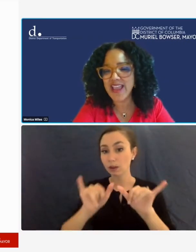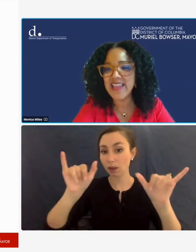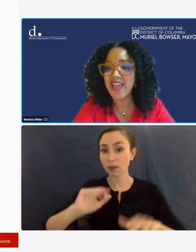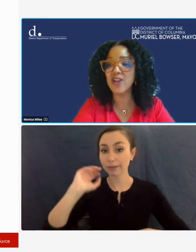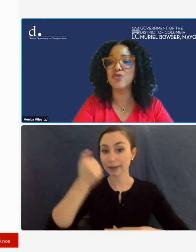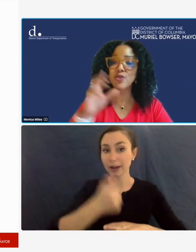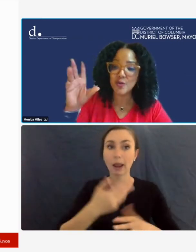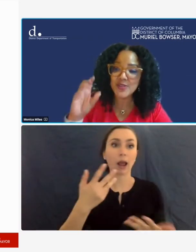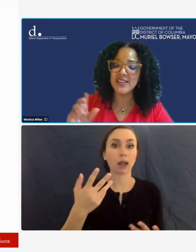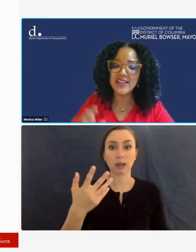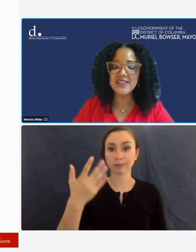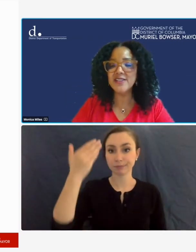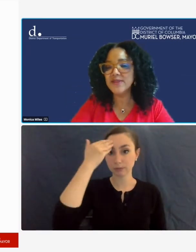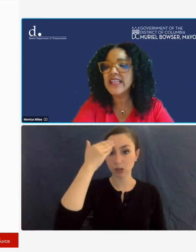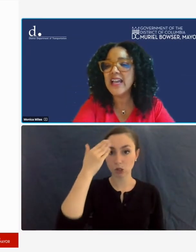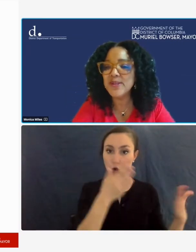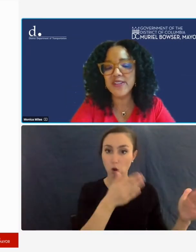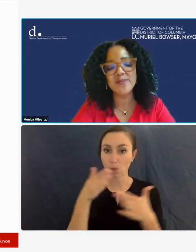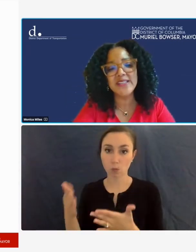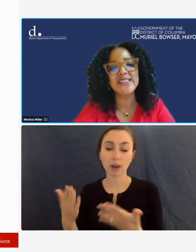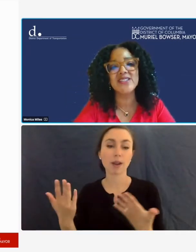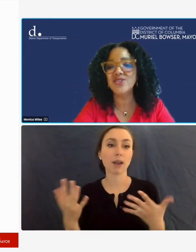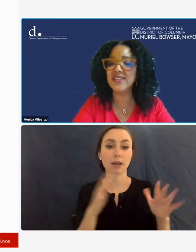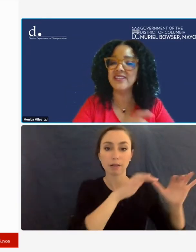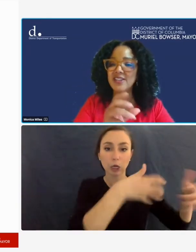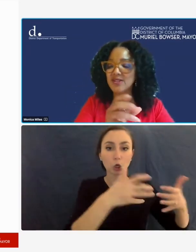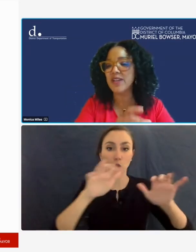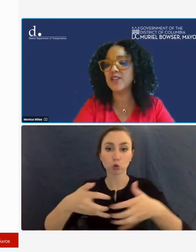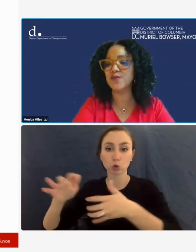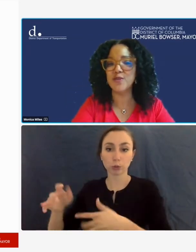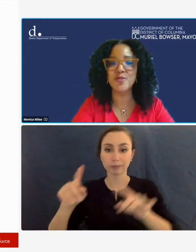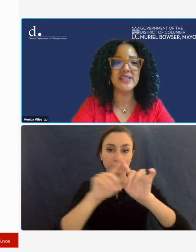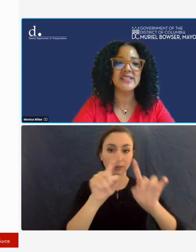that groups the different types of expenses using you know some kind of numbering system